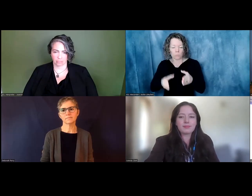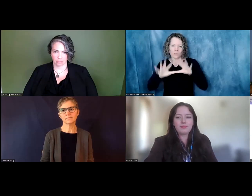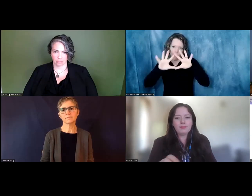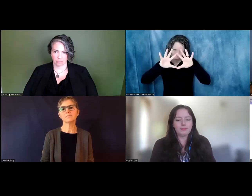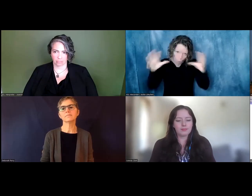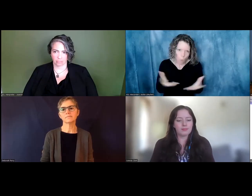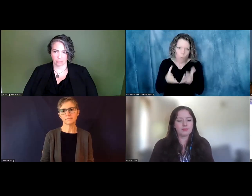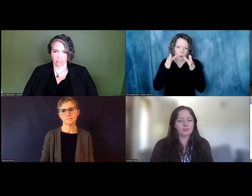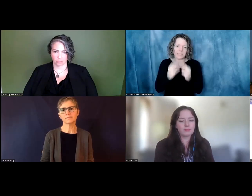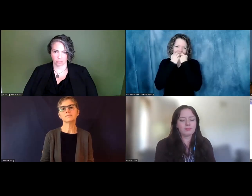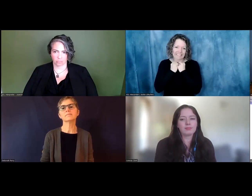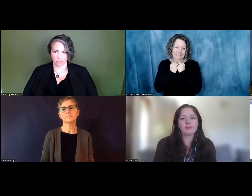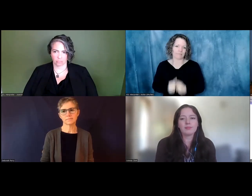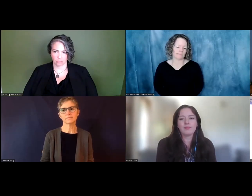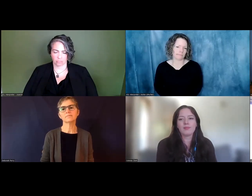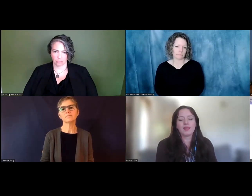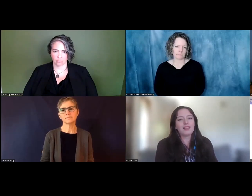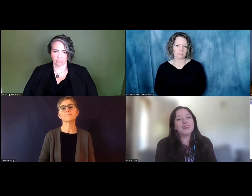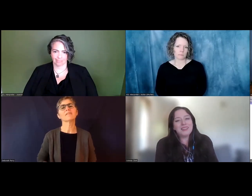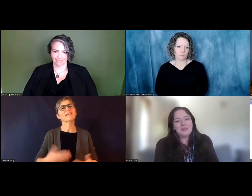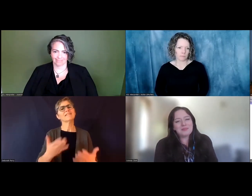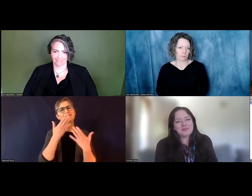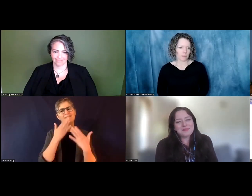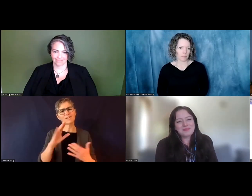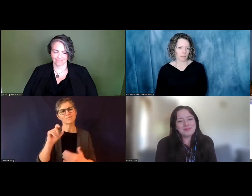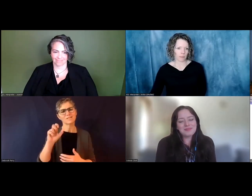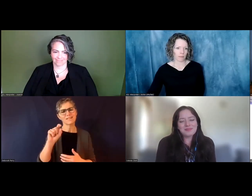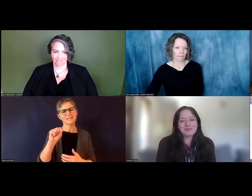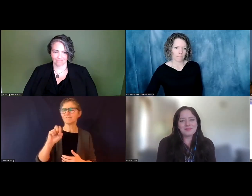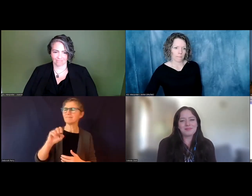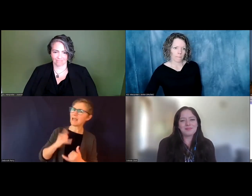So, Scotty, would you like me to reread that question, or do you think you have it?